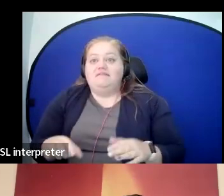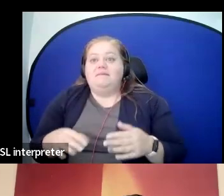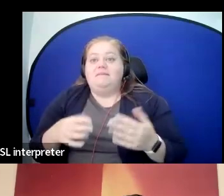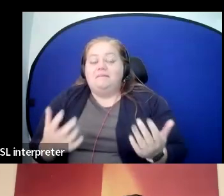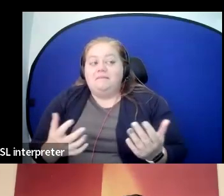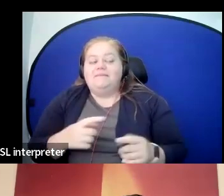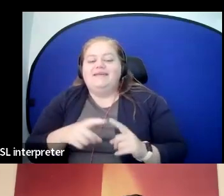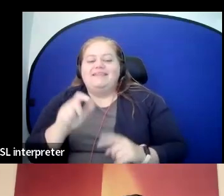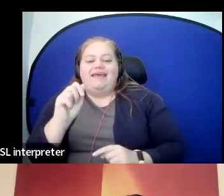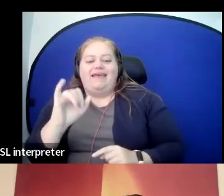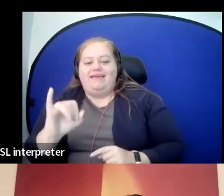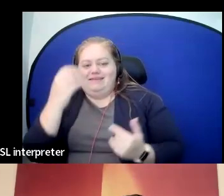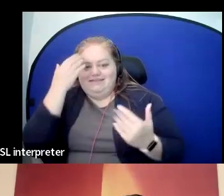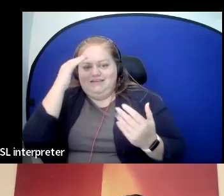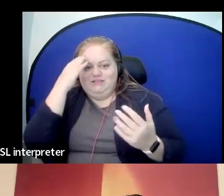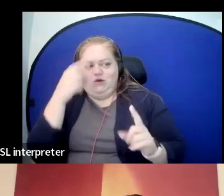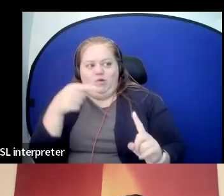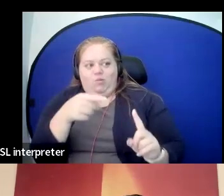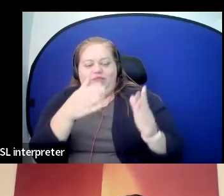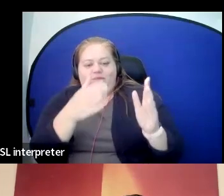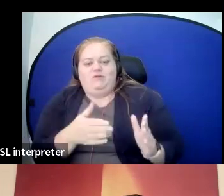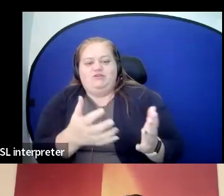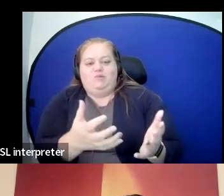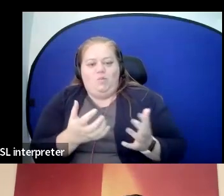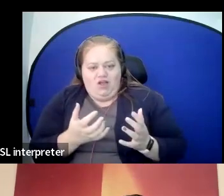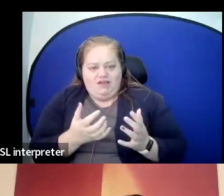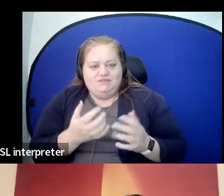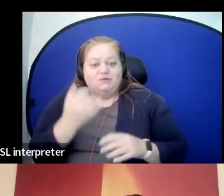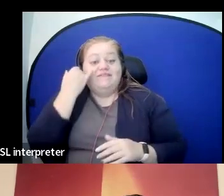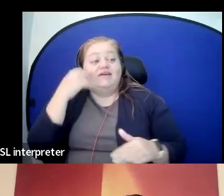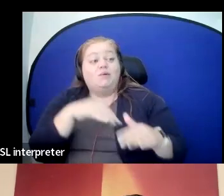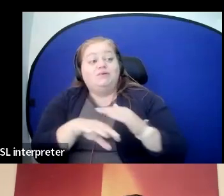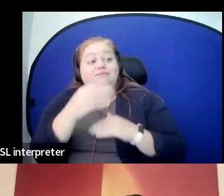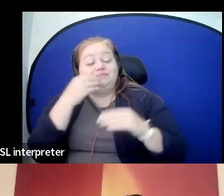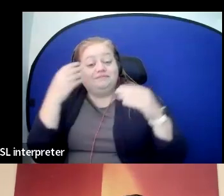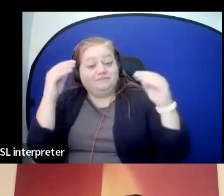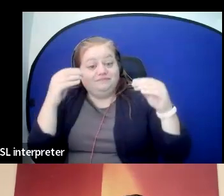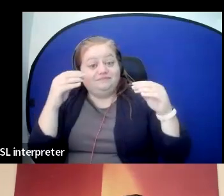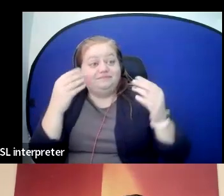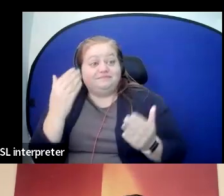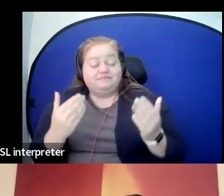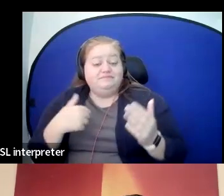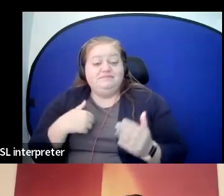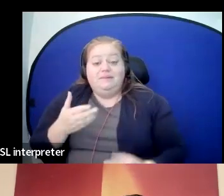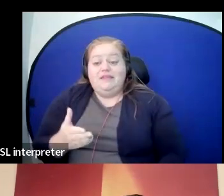of the intention of our user. If I go into a supermarket, I might be there just looking